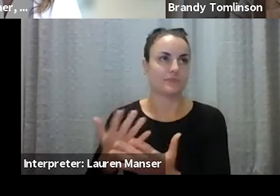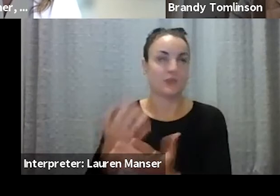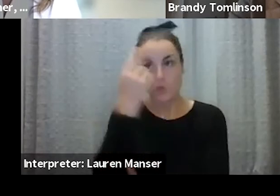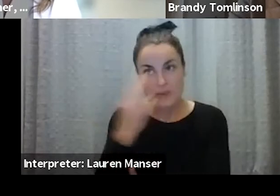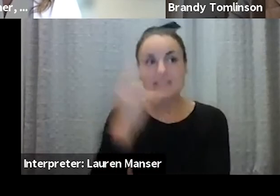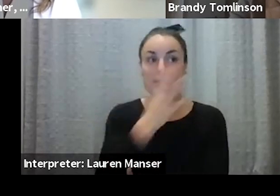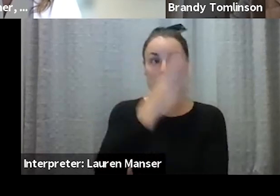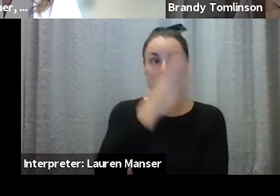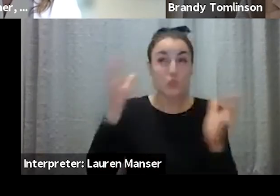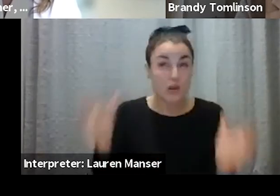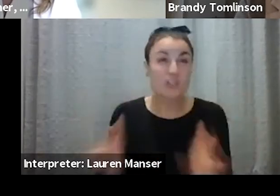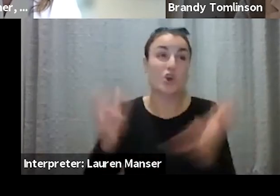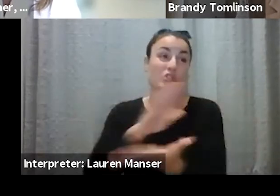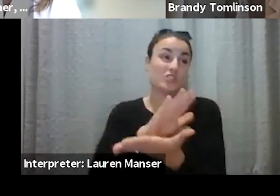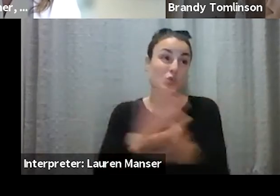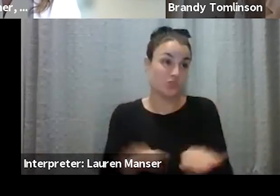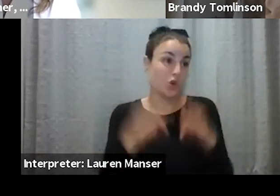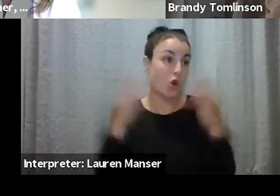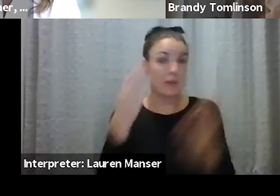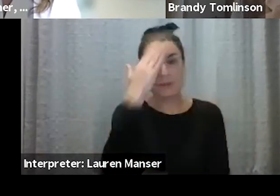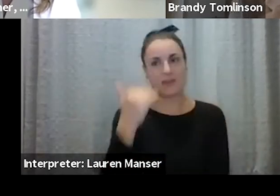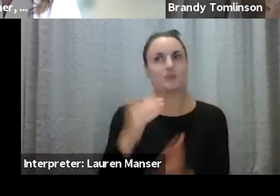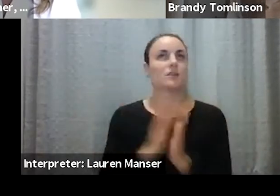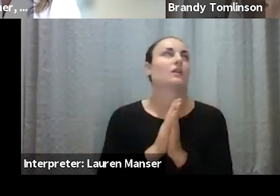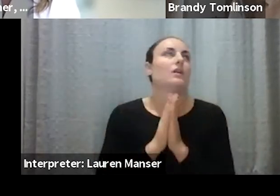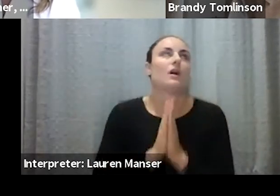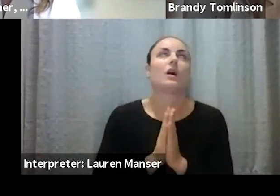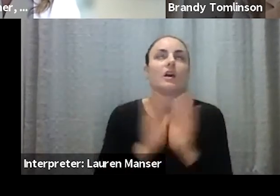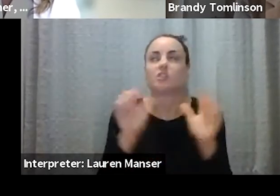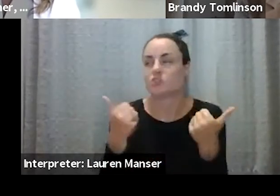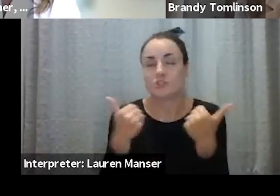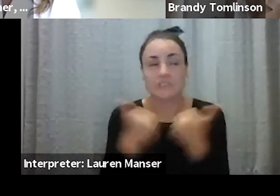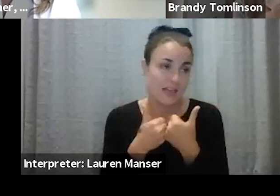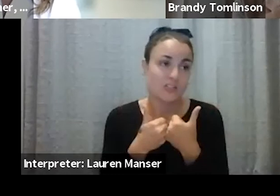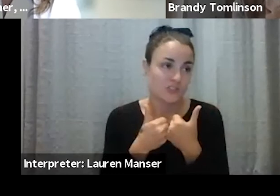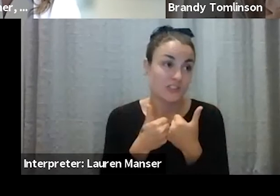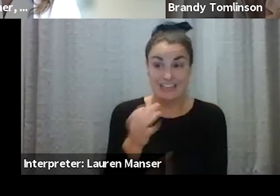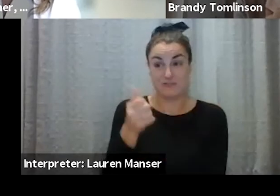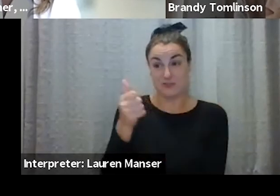because it was a challenge, as anyone with kids knows, to watch your child